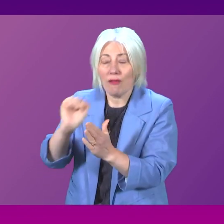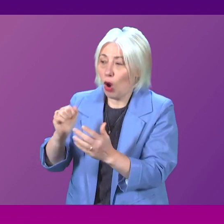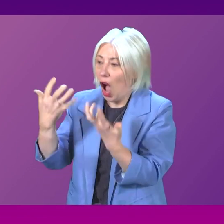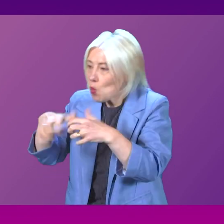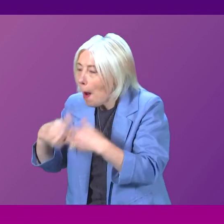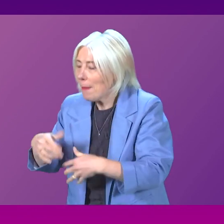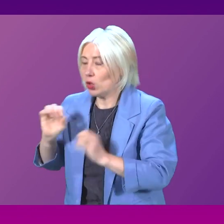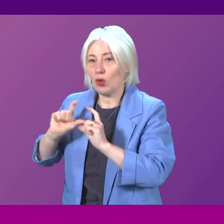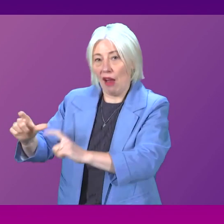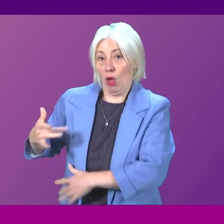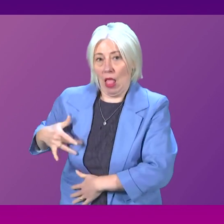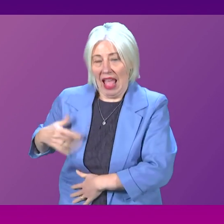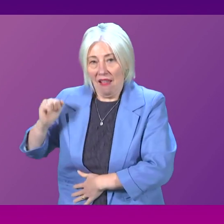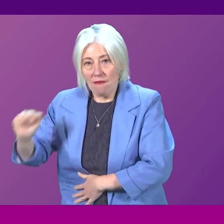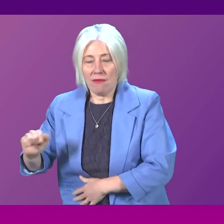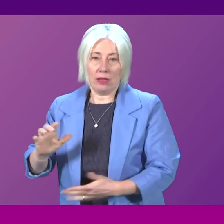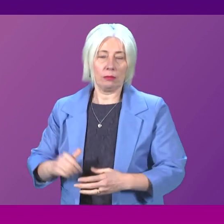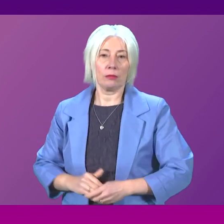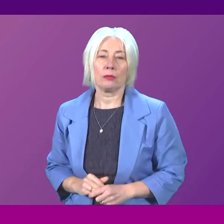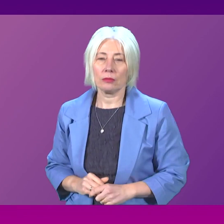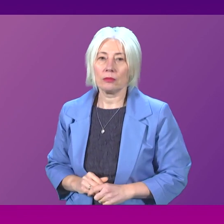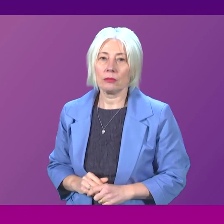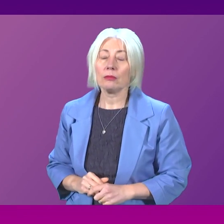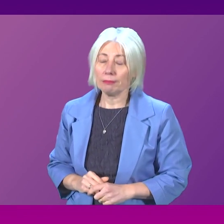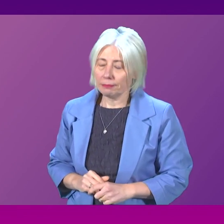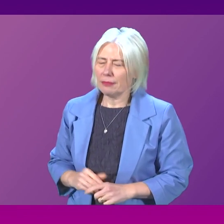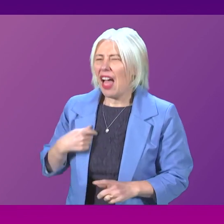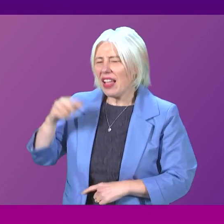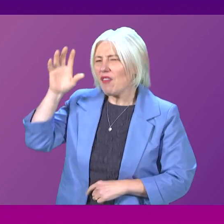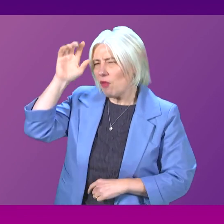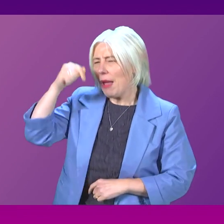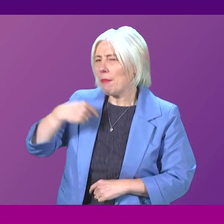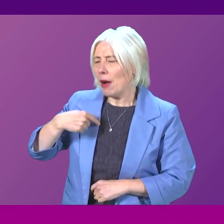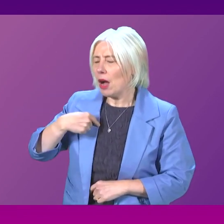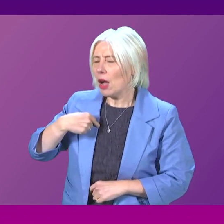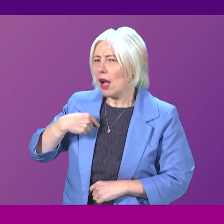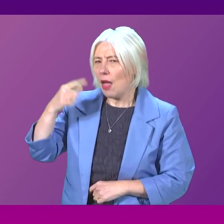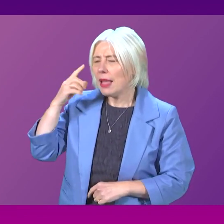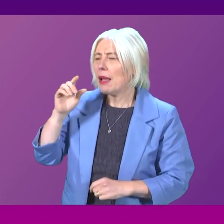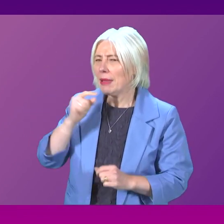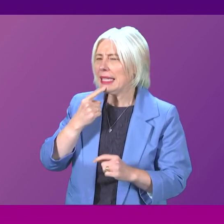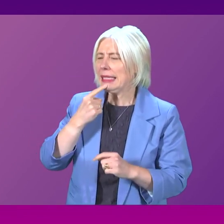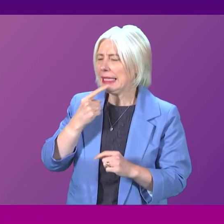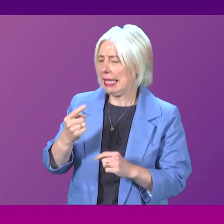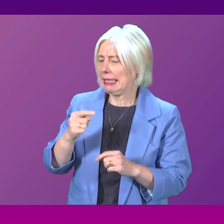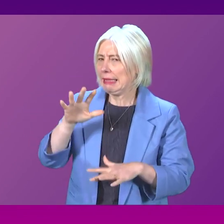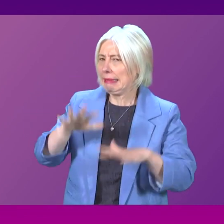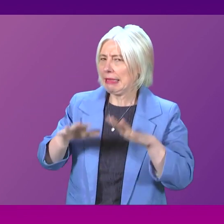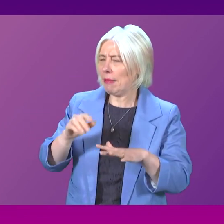If memory serves me correctly, I made a similar point to that in First Minister’s question